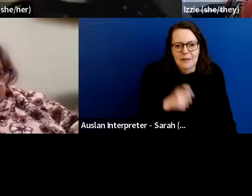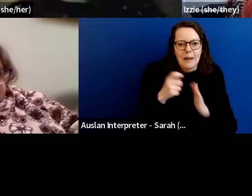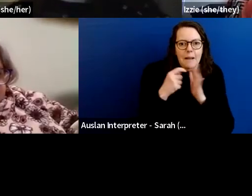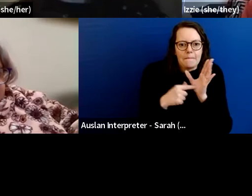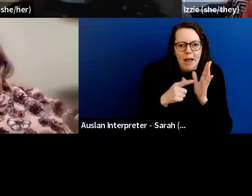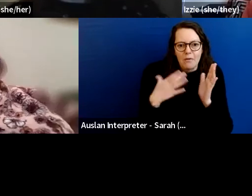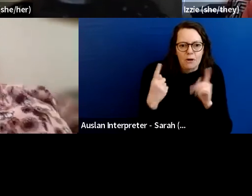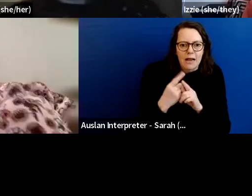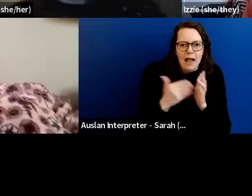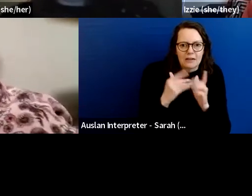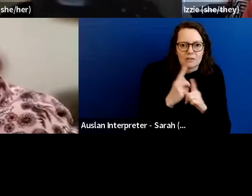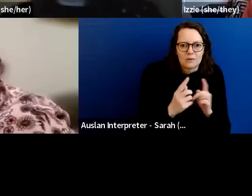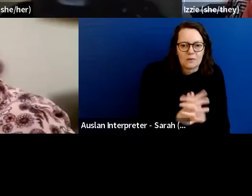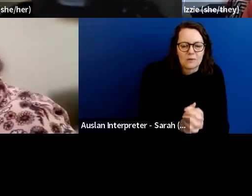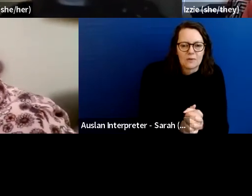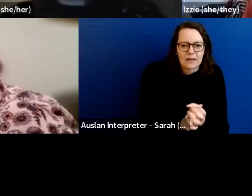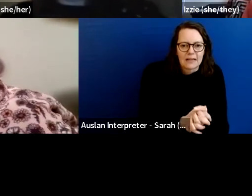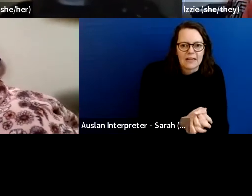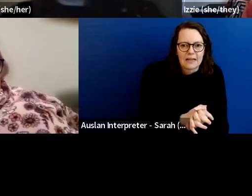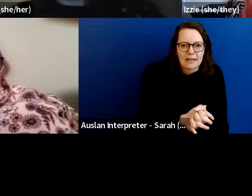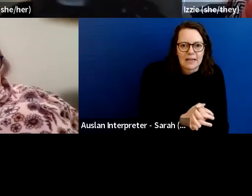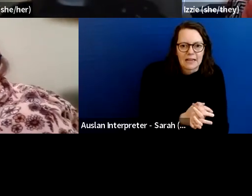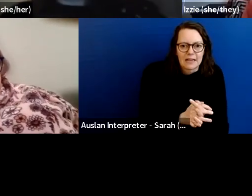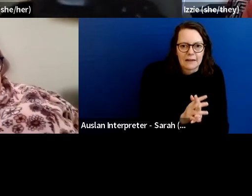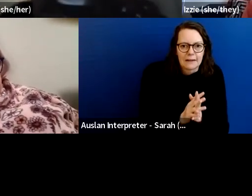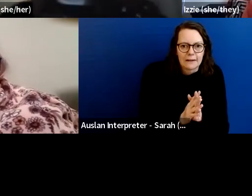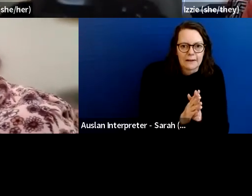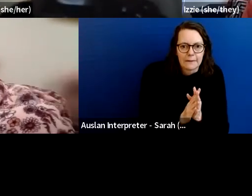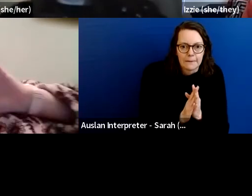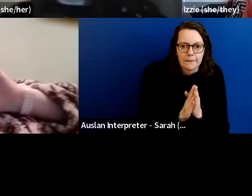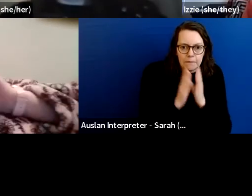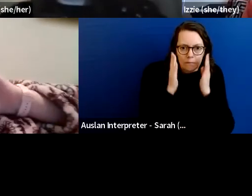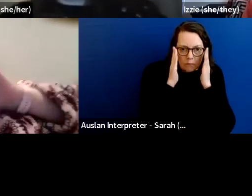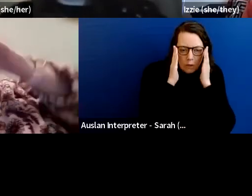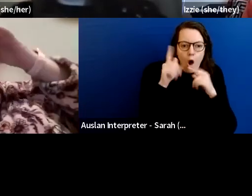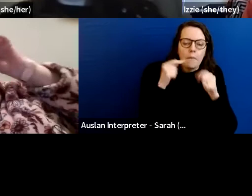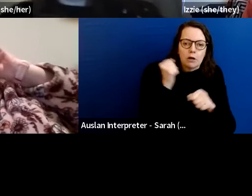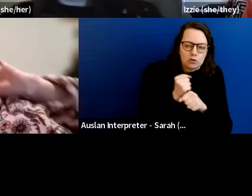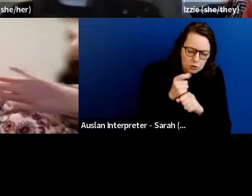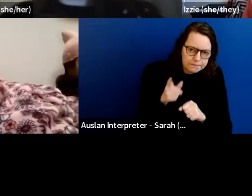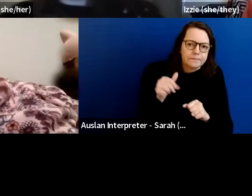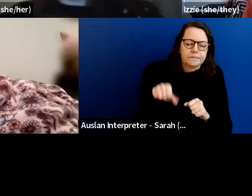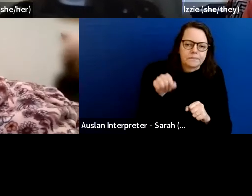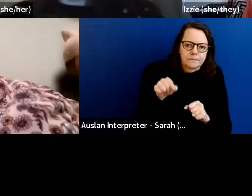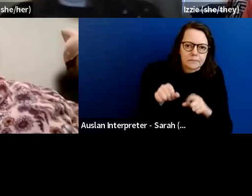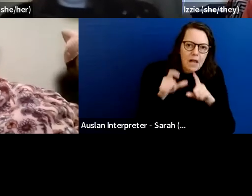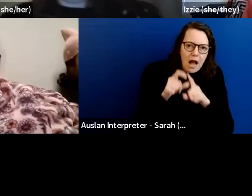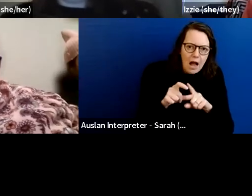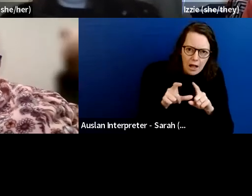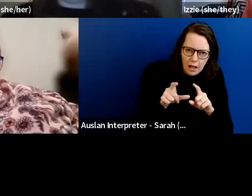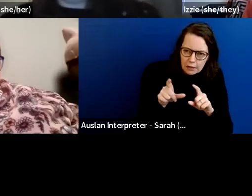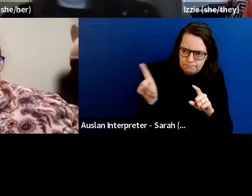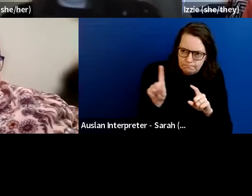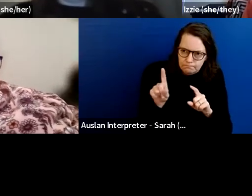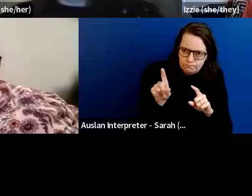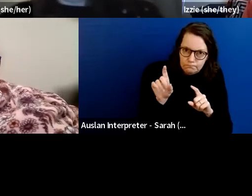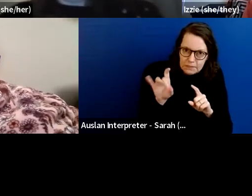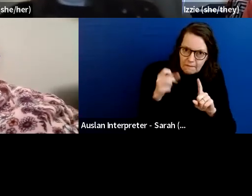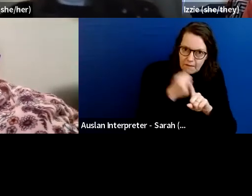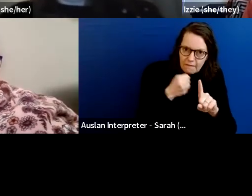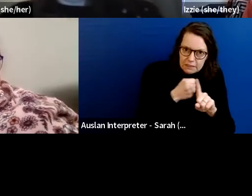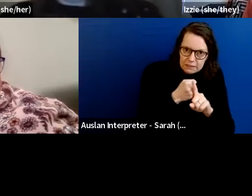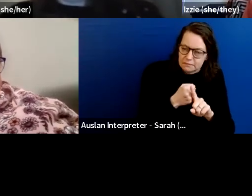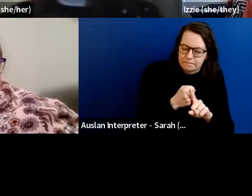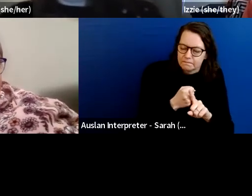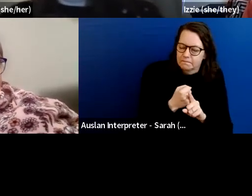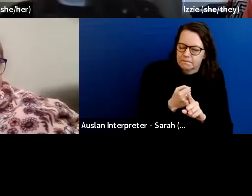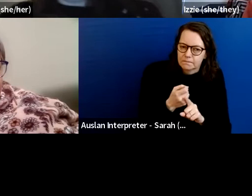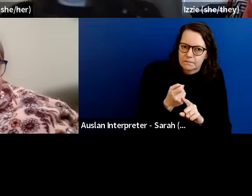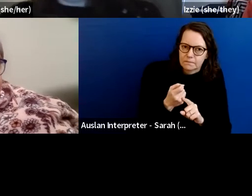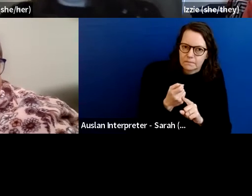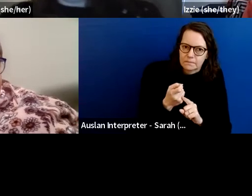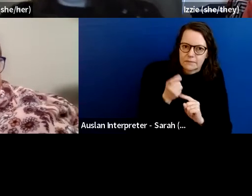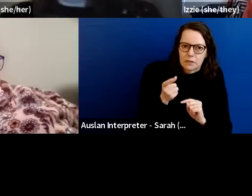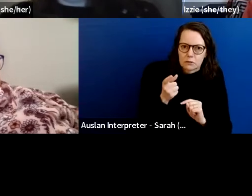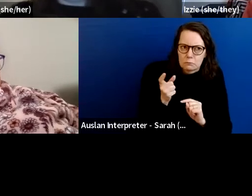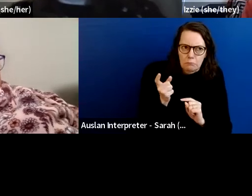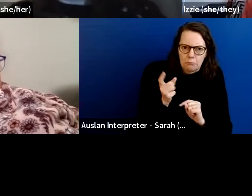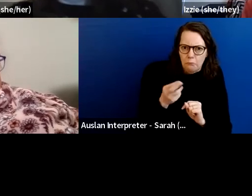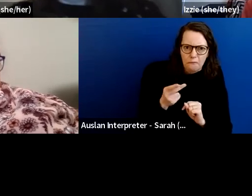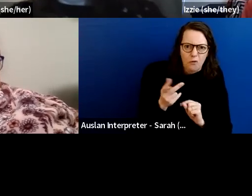did you have anything you want to add here or, um, I think for in, in regards to Georgia it's very hard to get her to self advocate, because she doesn't really understand the whole process.